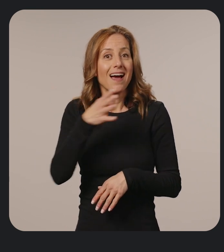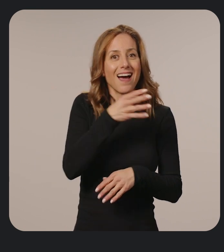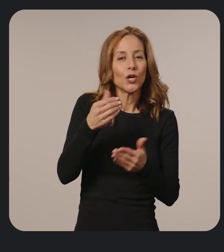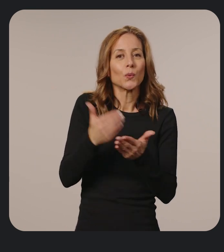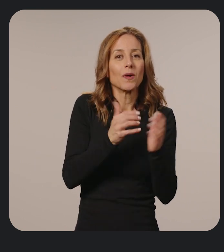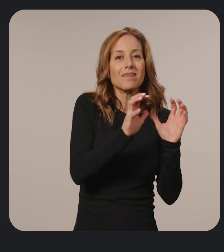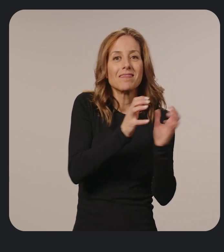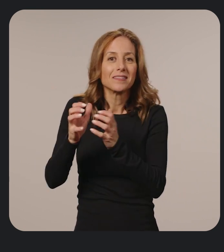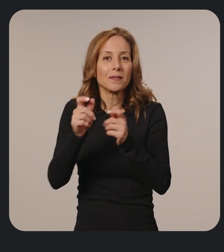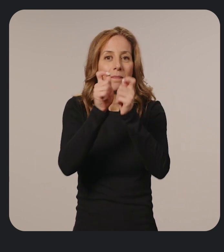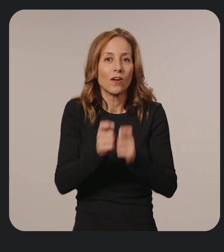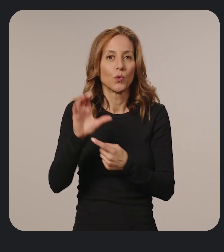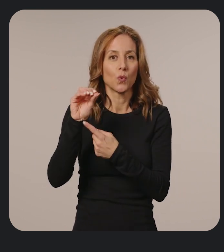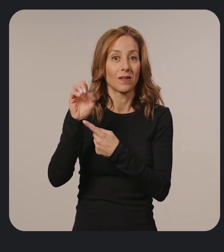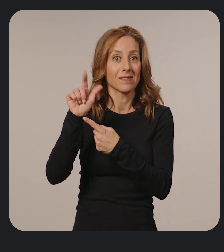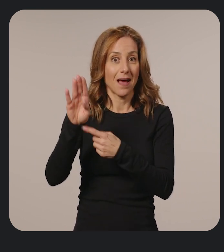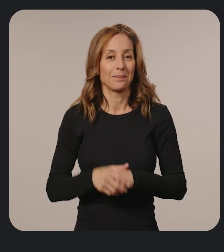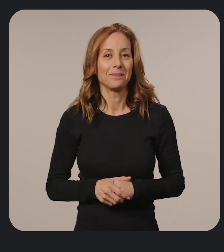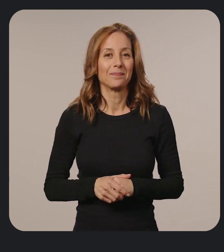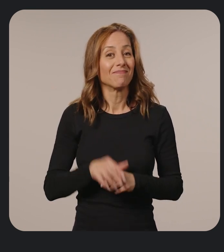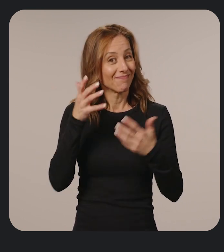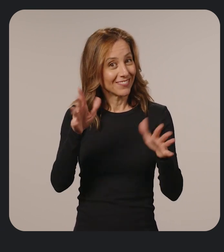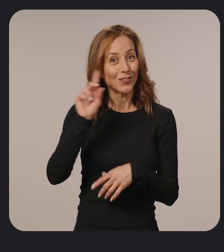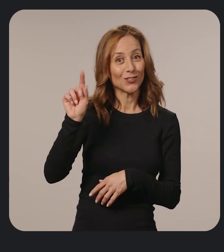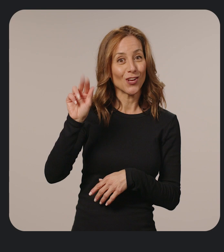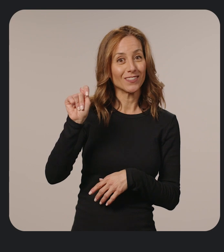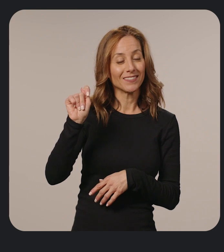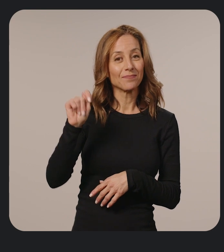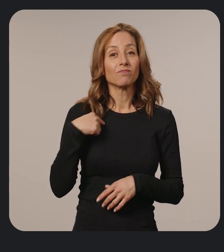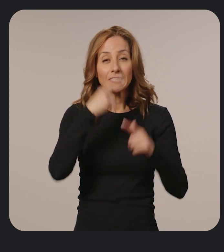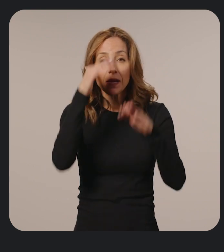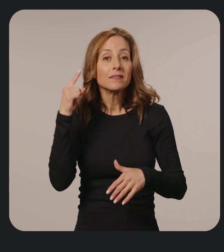on our website and the new Class Modifiers Codelab. That's it for Dart.